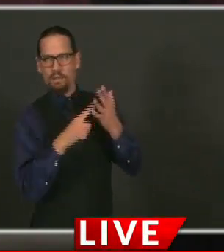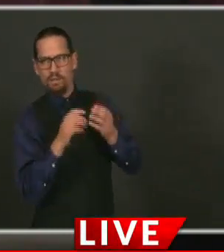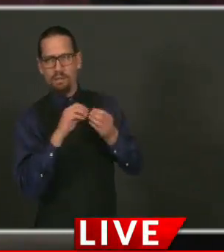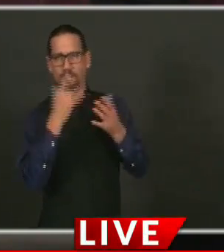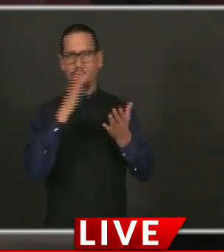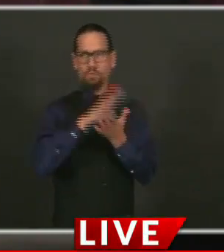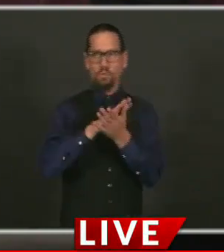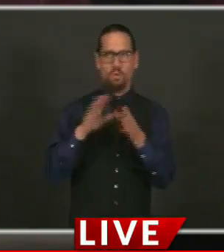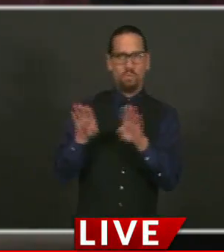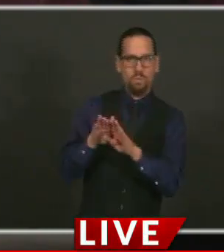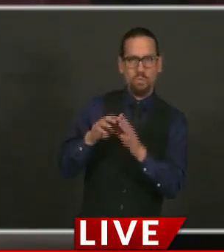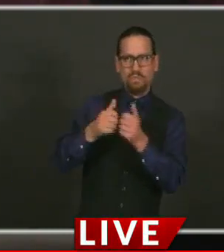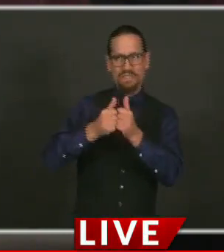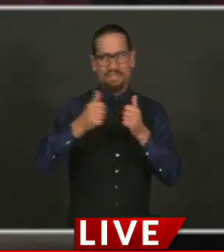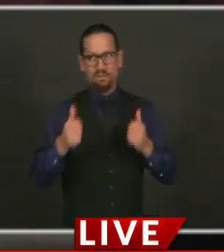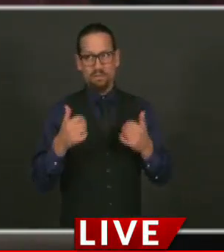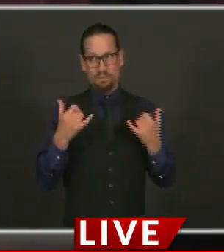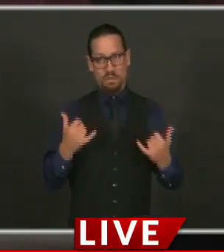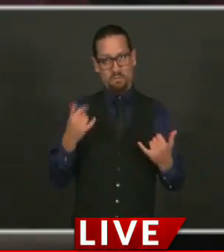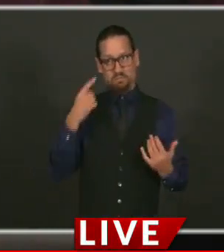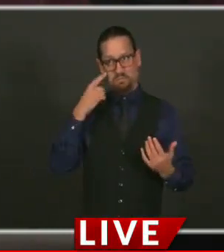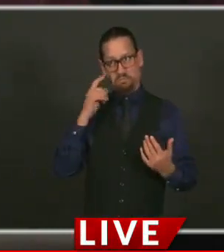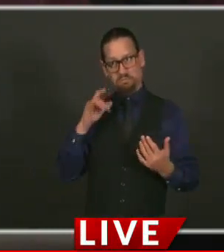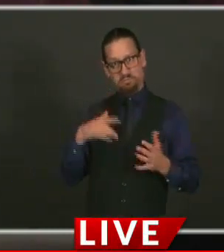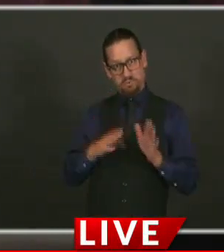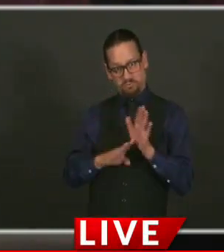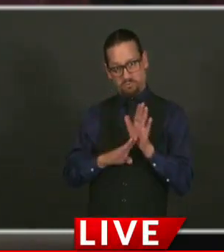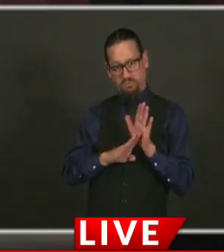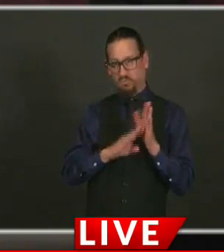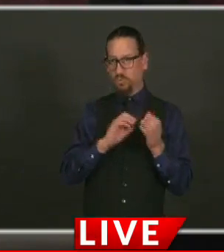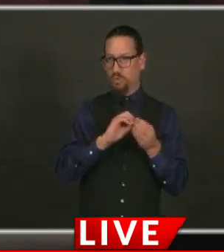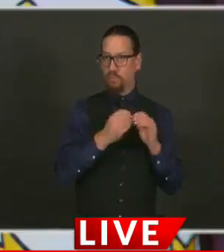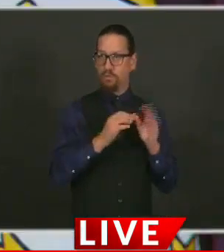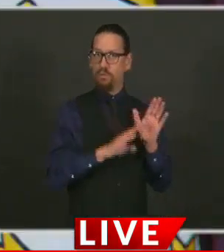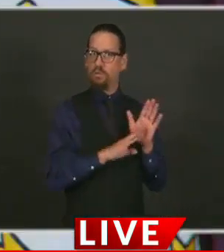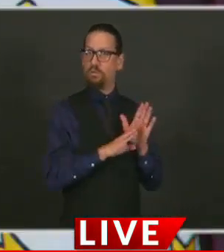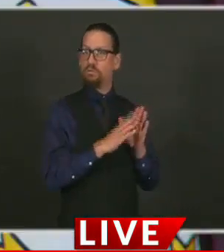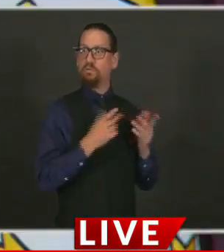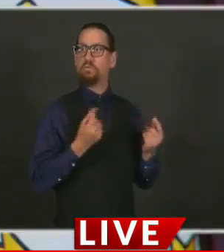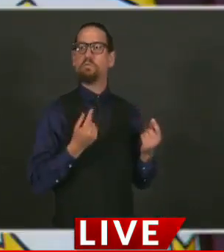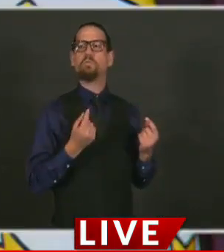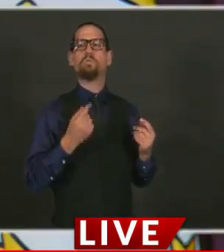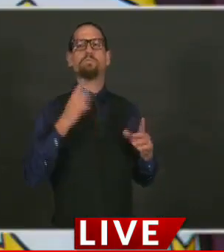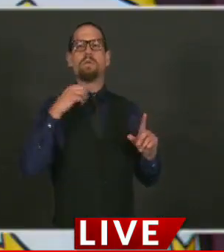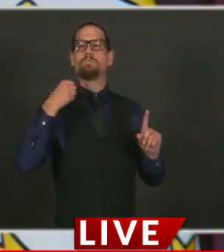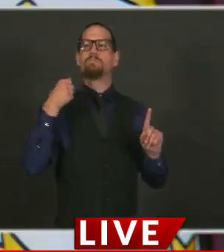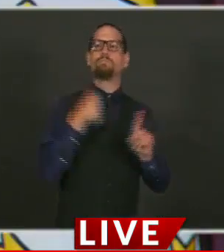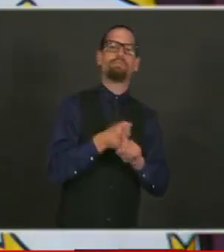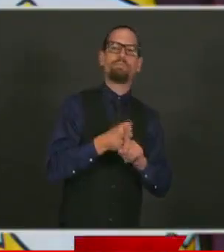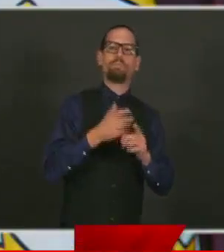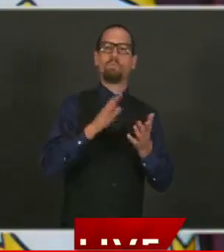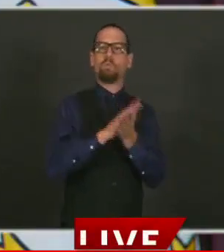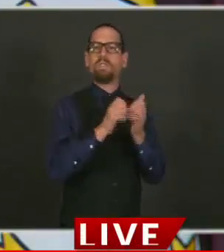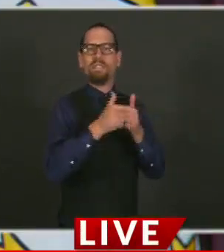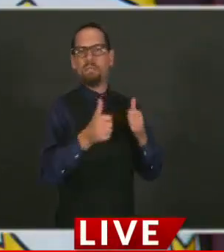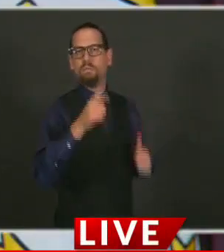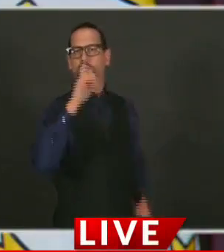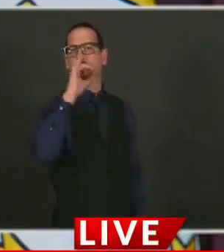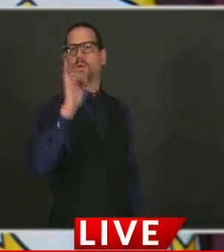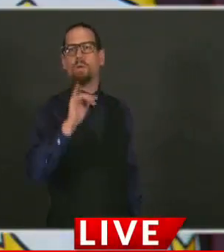YOU ARE NOT SURE AT THE TIME WHAT -- SCHOOLS TO CLOSE. IS THERE ANYTHING CONCRETE RIGHT